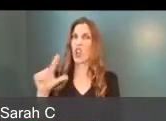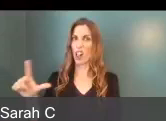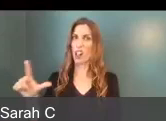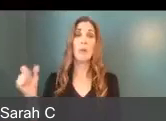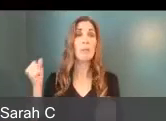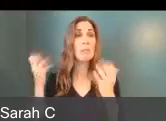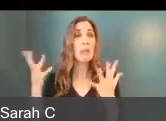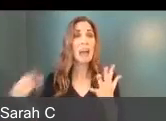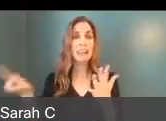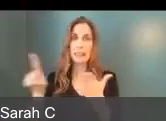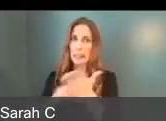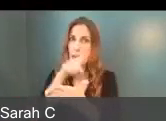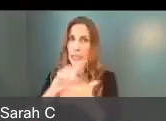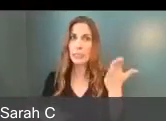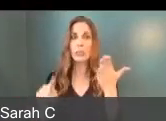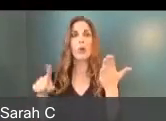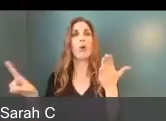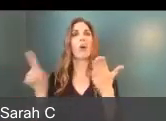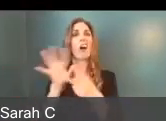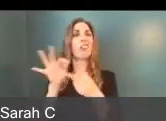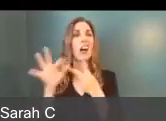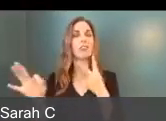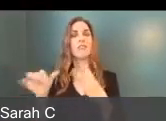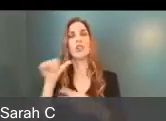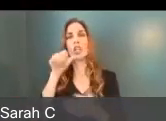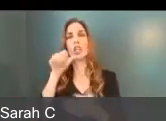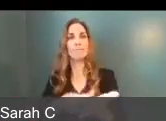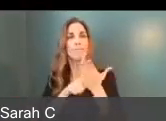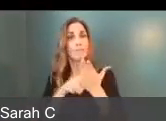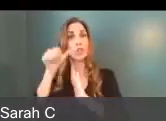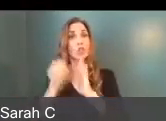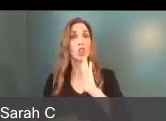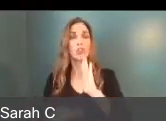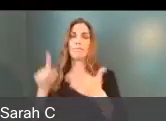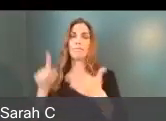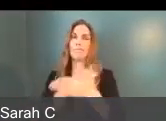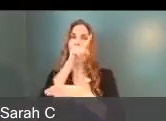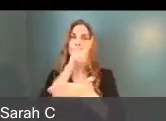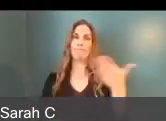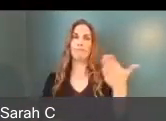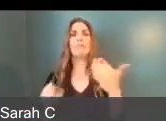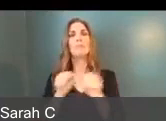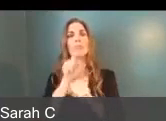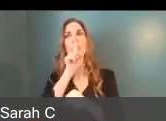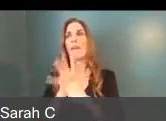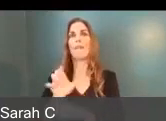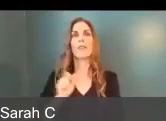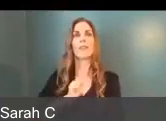cancel elective or non-urgent surgeries in order to have enough staff to care for these patients,